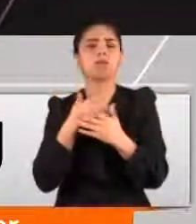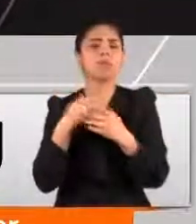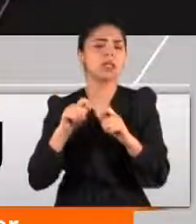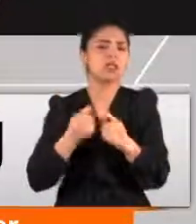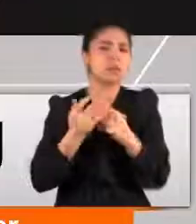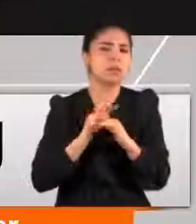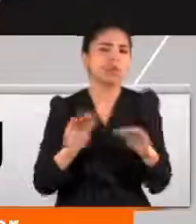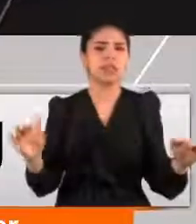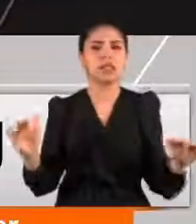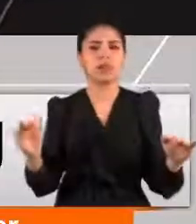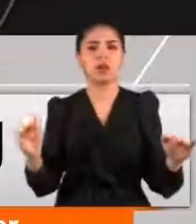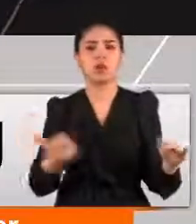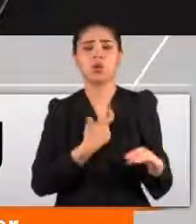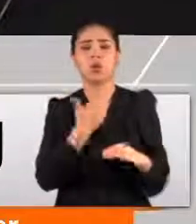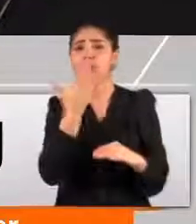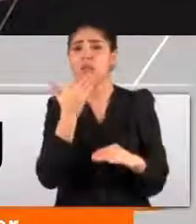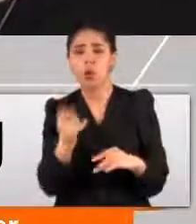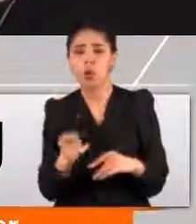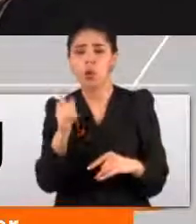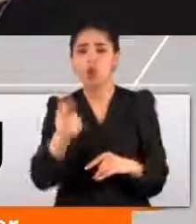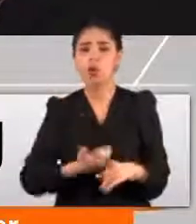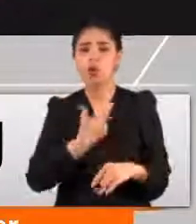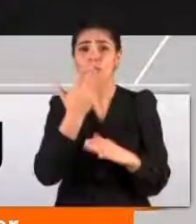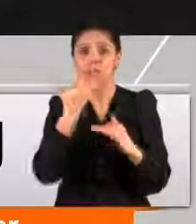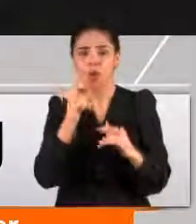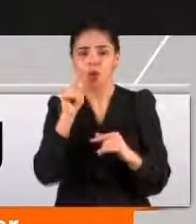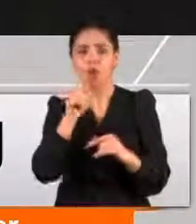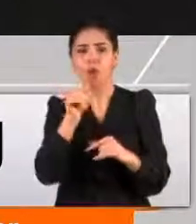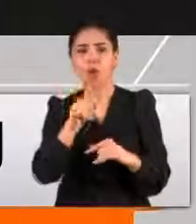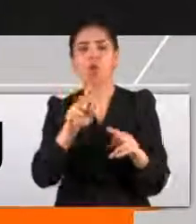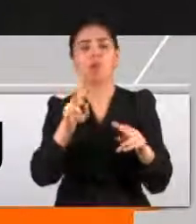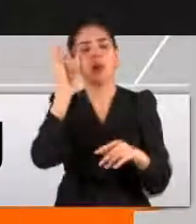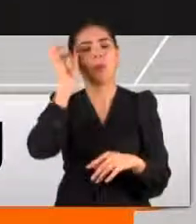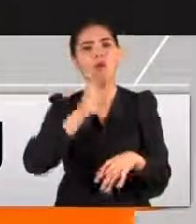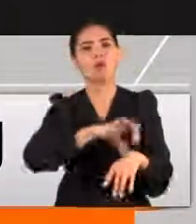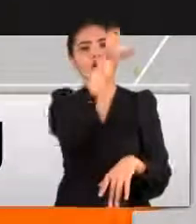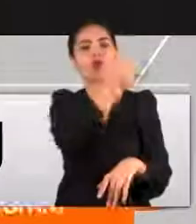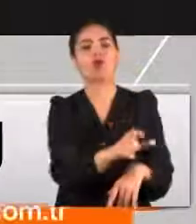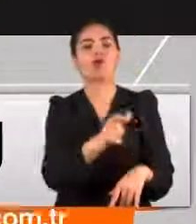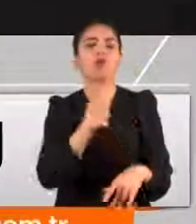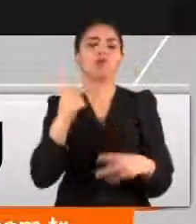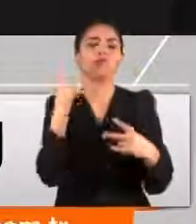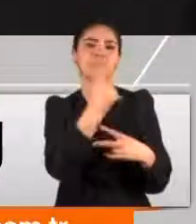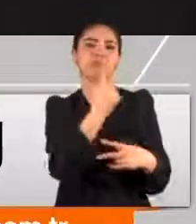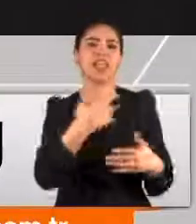I had no hope and I met Doctor Demiray at the moment where I was totally desparate and he really